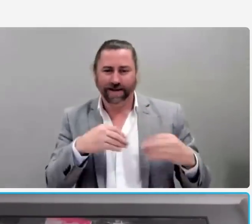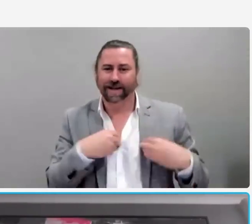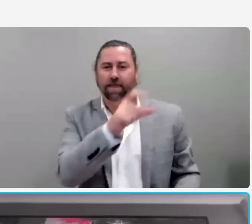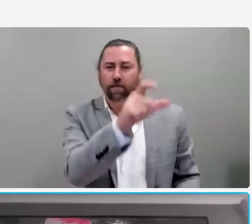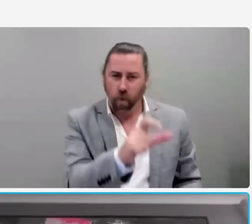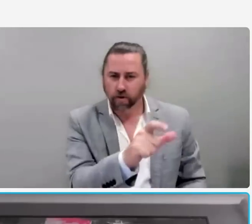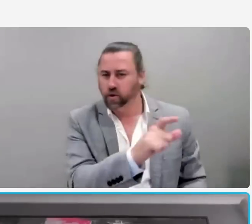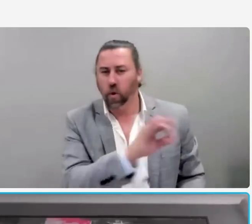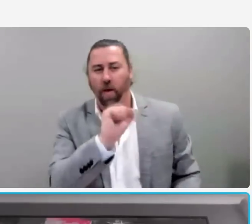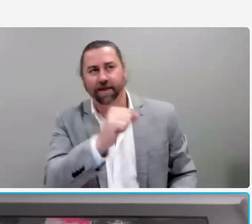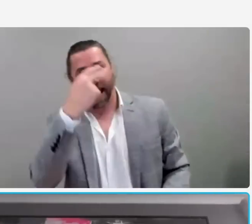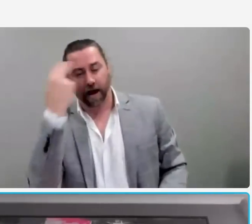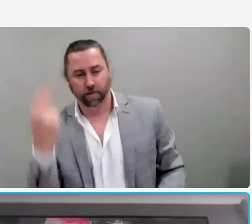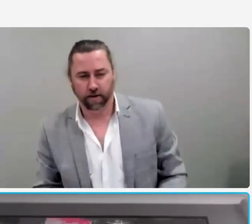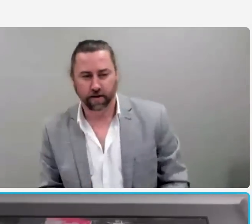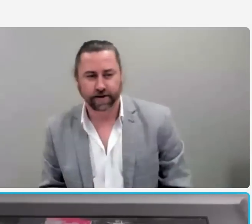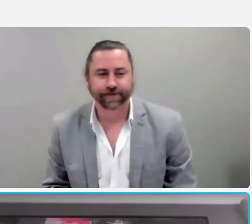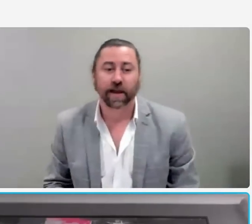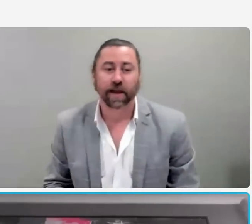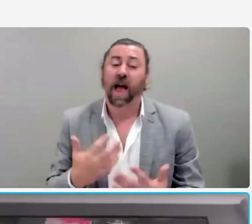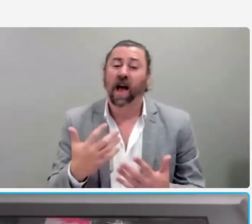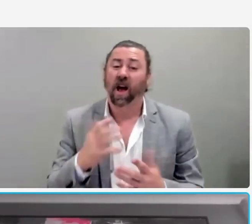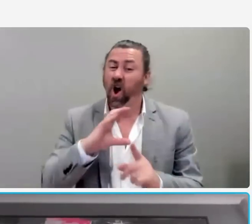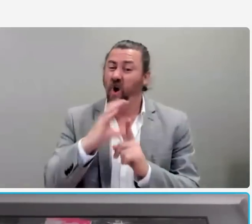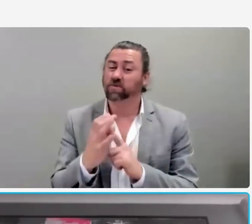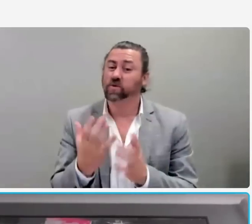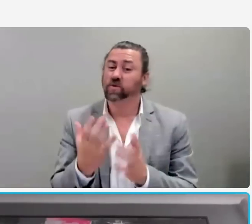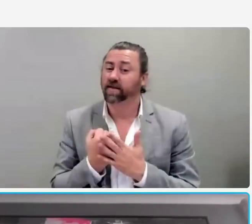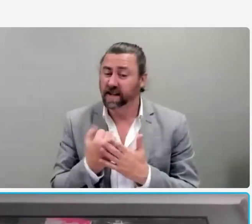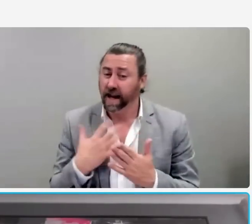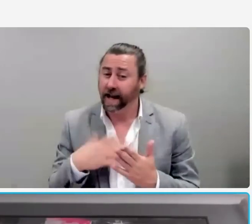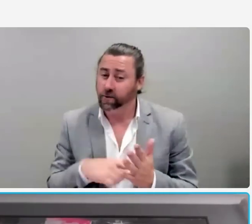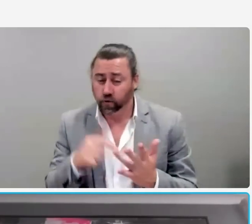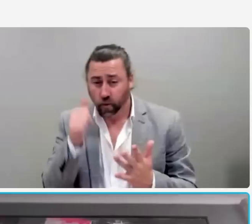Cultural safety should also be emphasised and person-centred care must consider older Australians